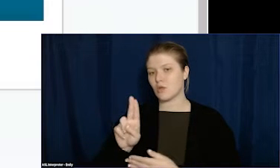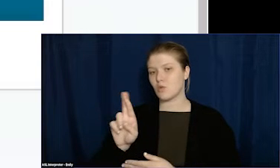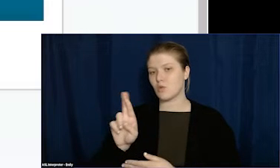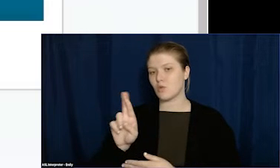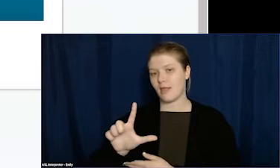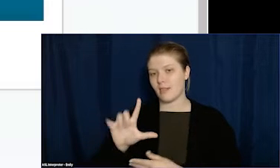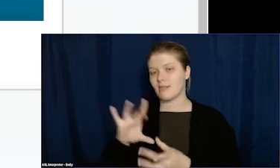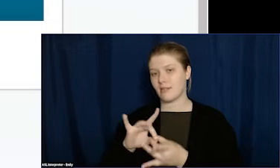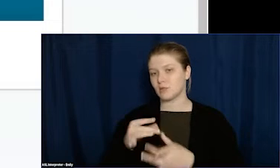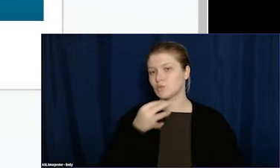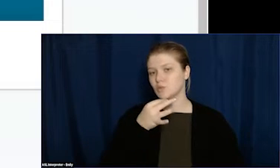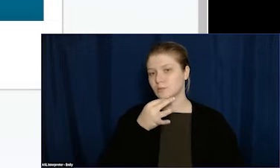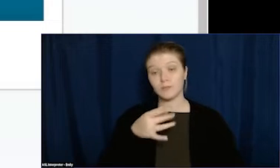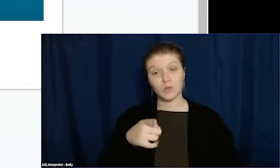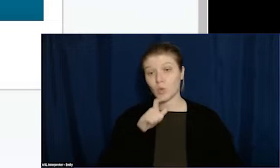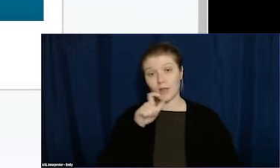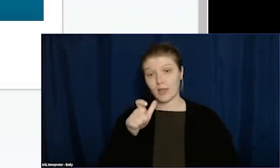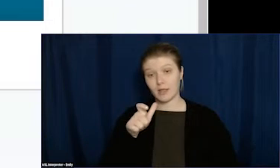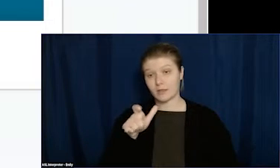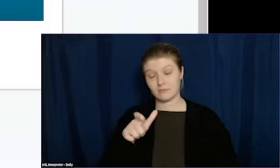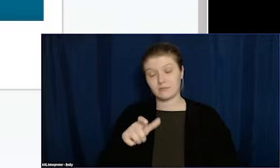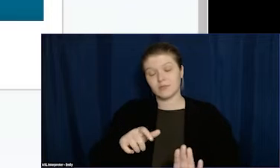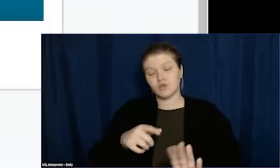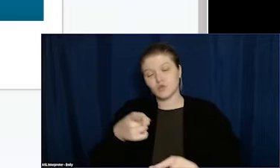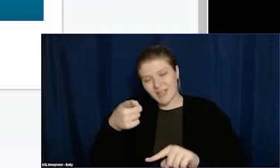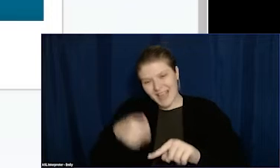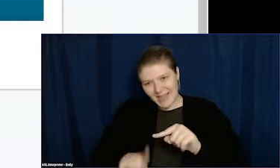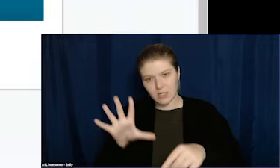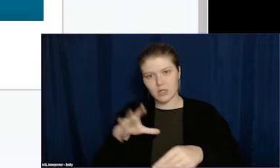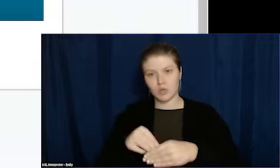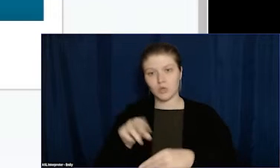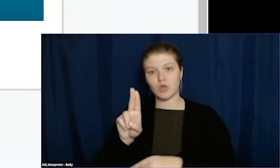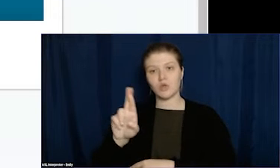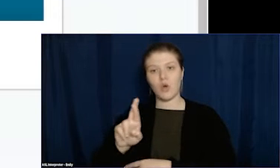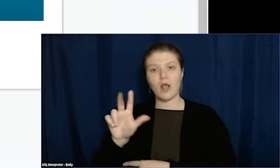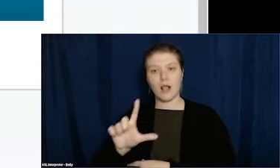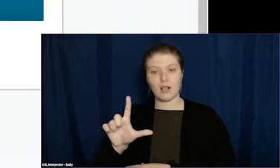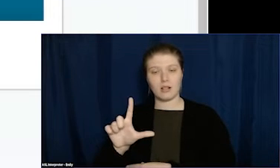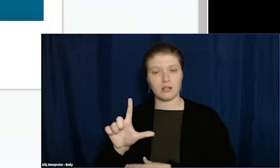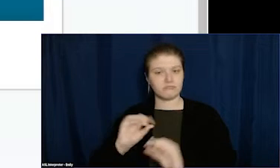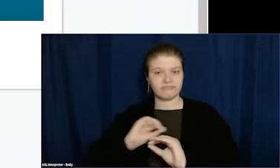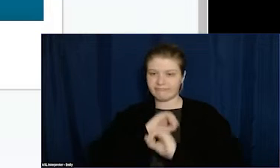You cannot have in your document anything that looks like a URL or is clickable. So this is important.